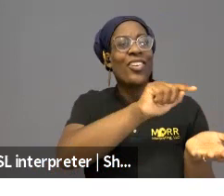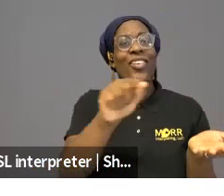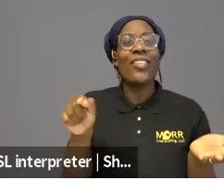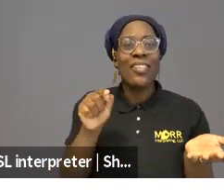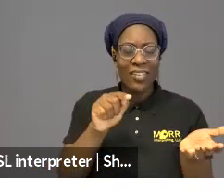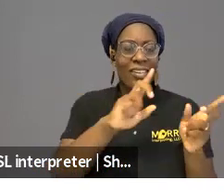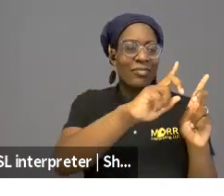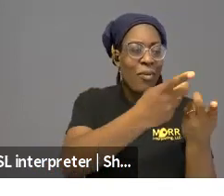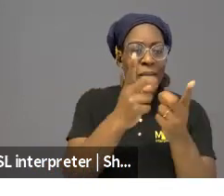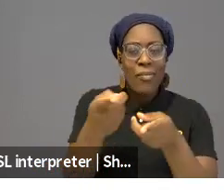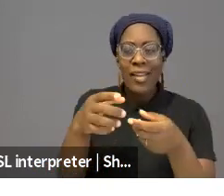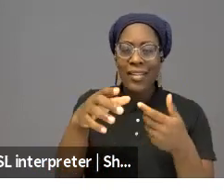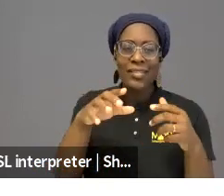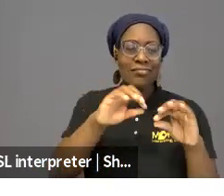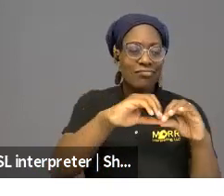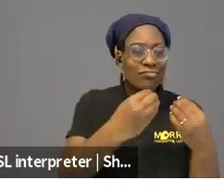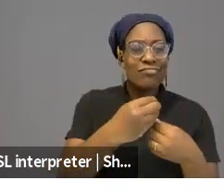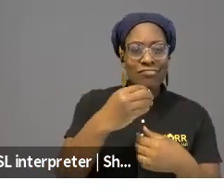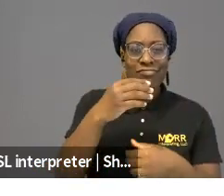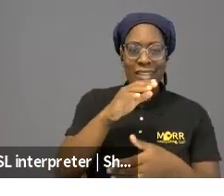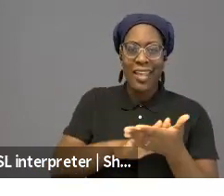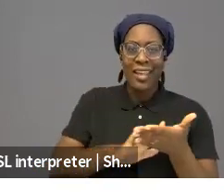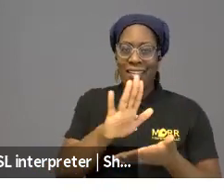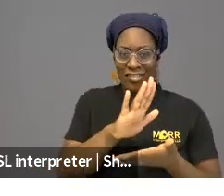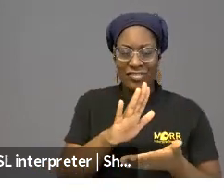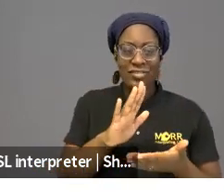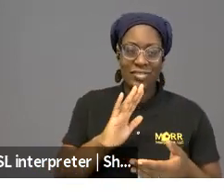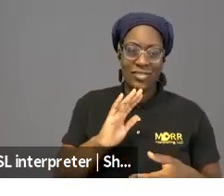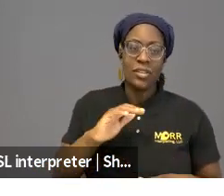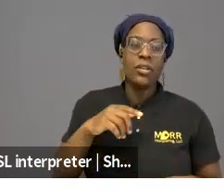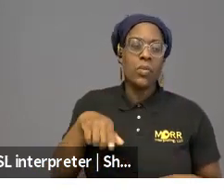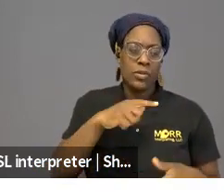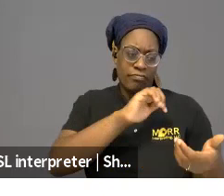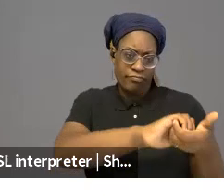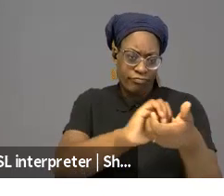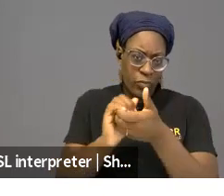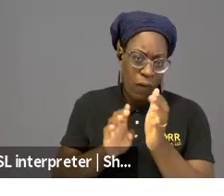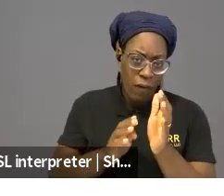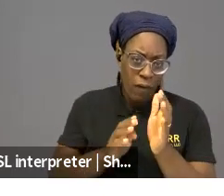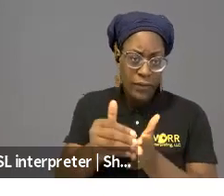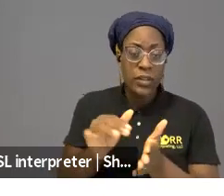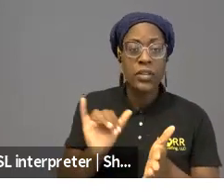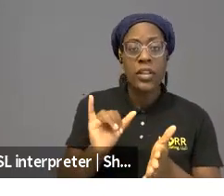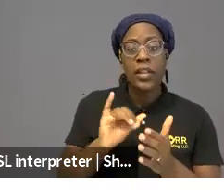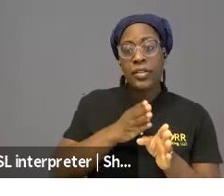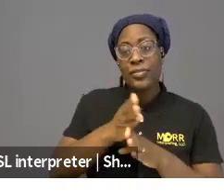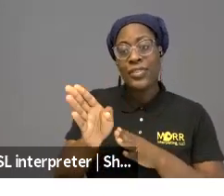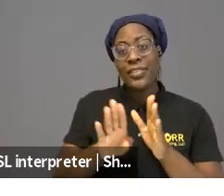We do also do work with career development services, though we like to stress that even